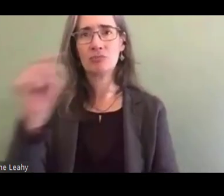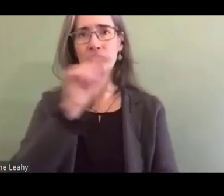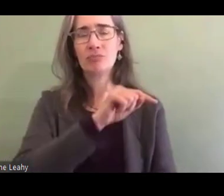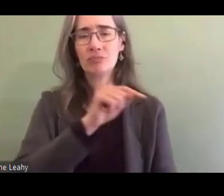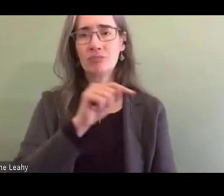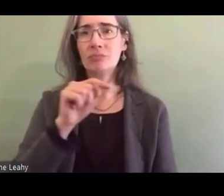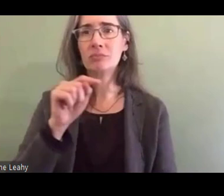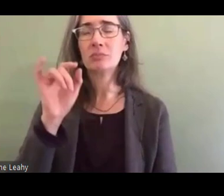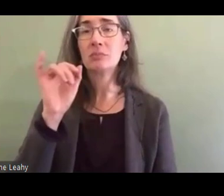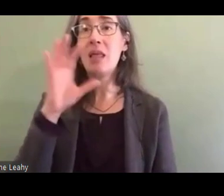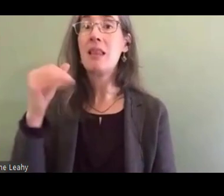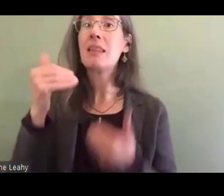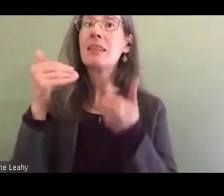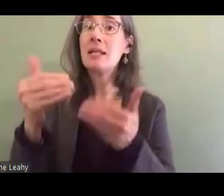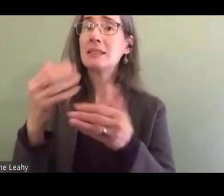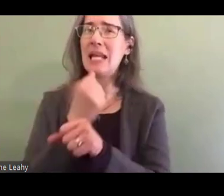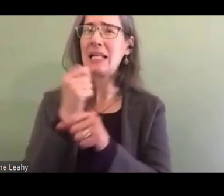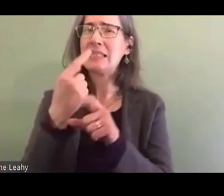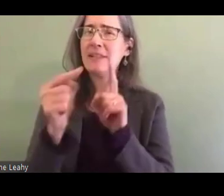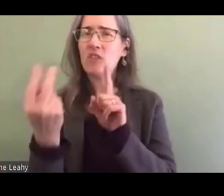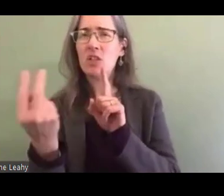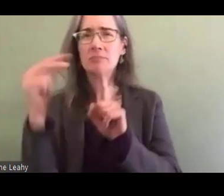Let's take a different tact.